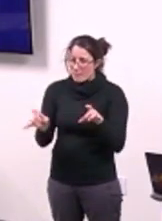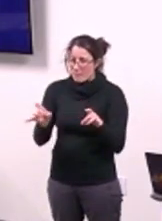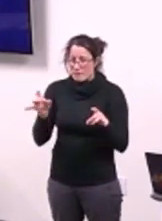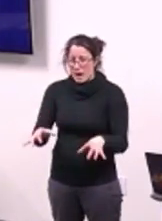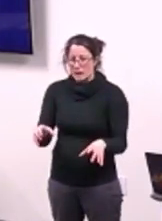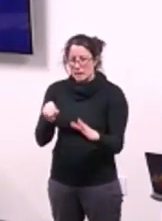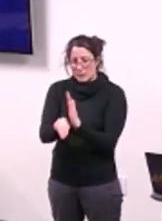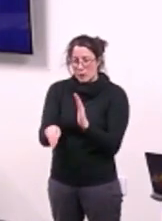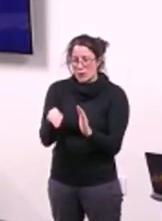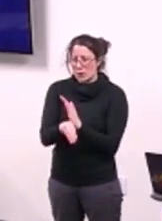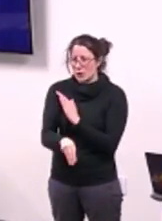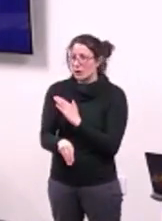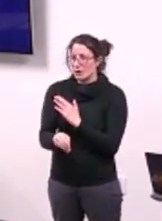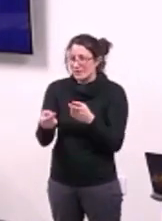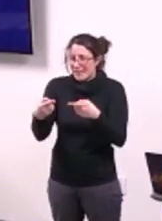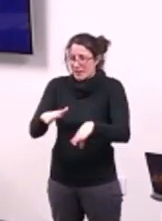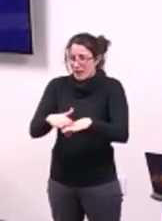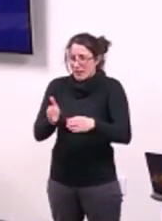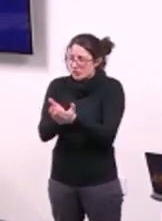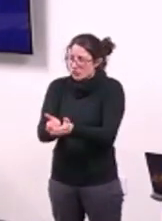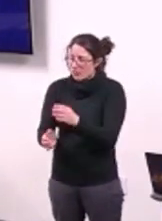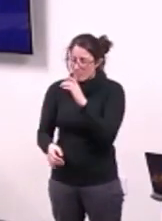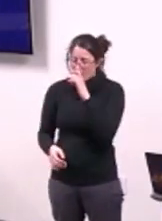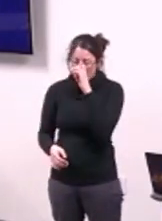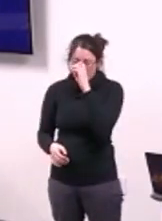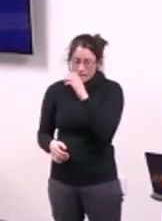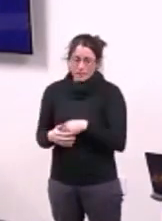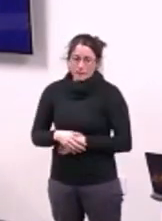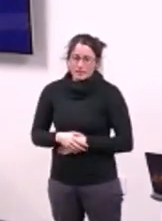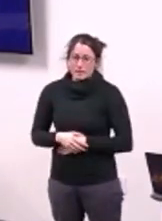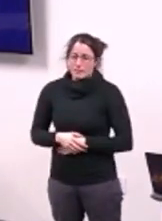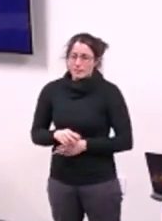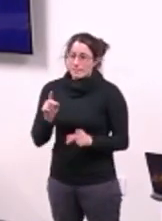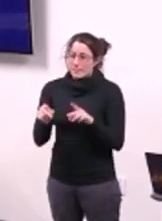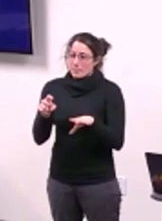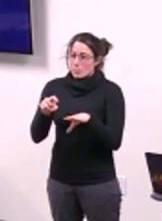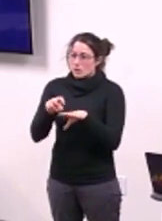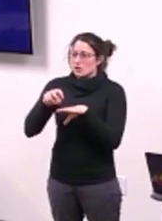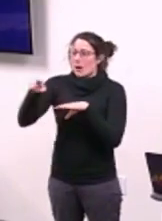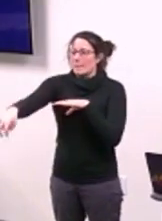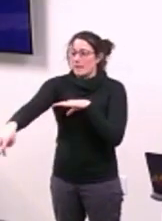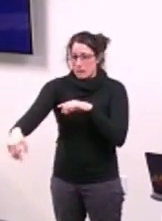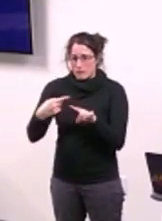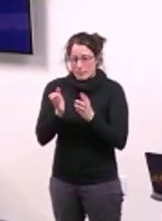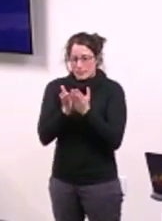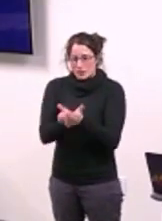People jumping from the ship where possible.